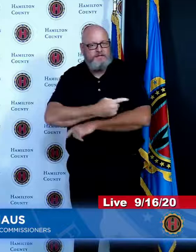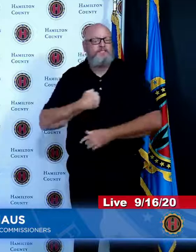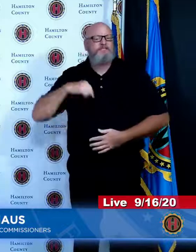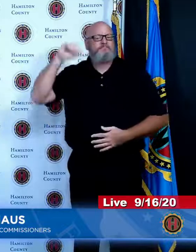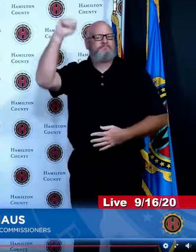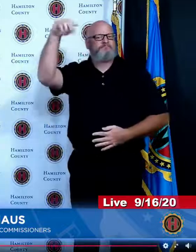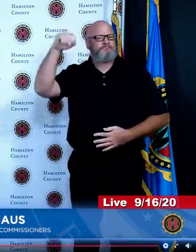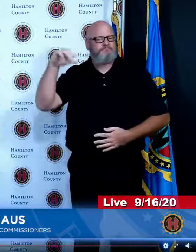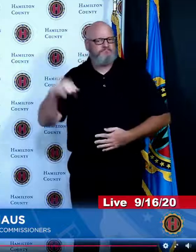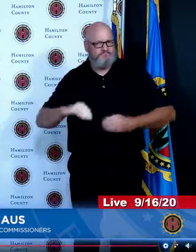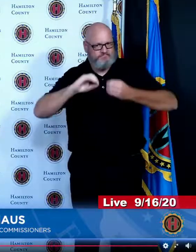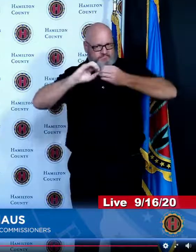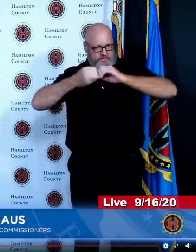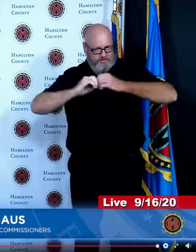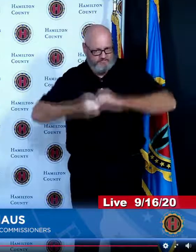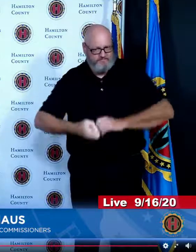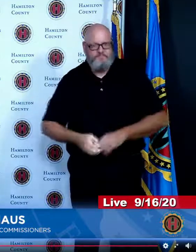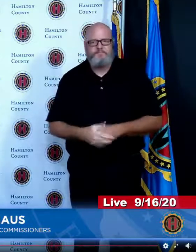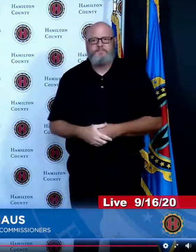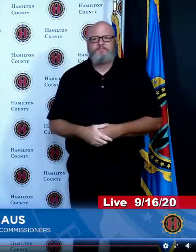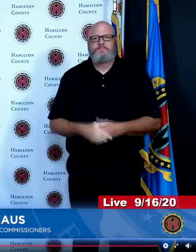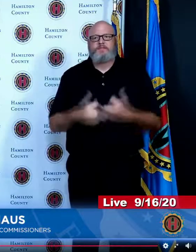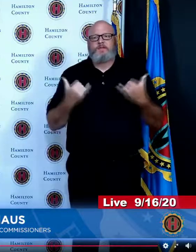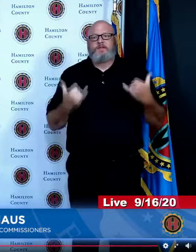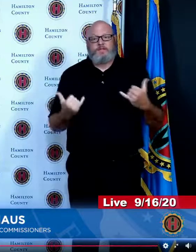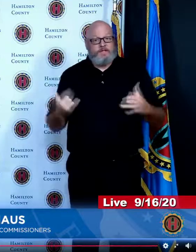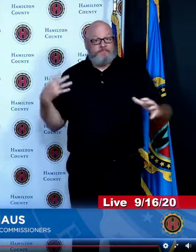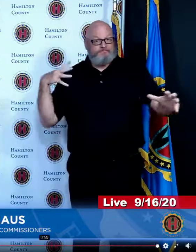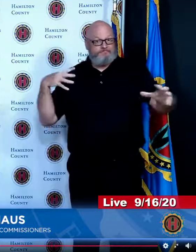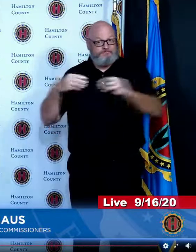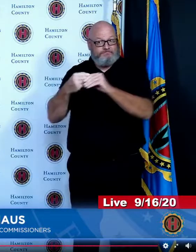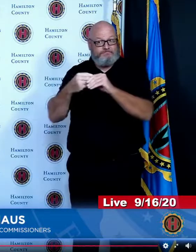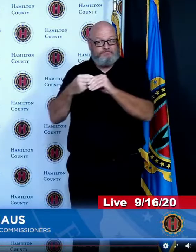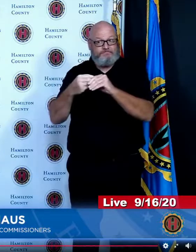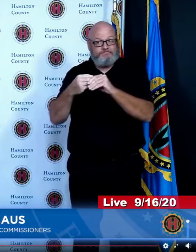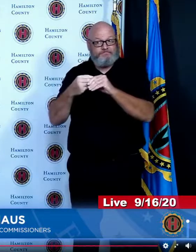so as of today standard 12 counts 300 positive cases in Hamilton County